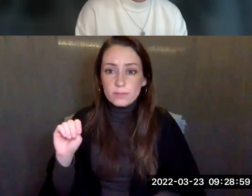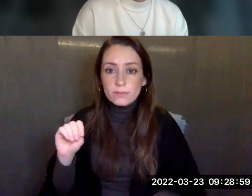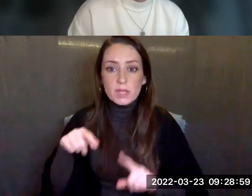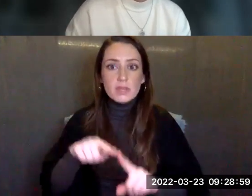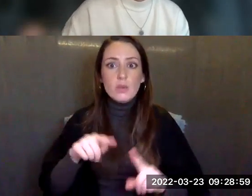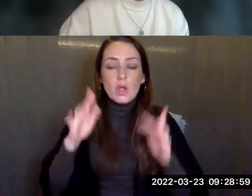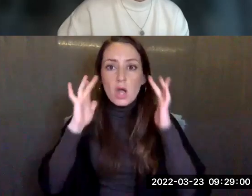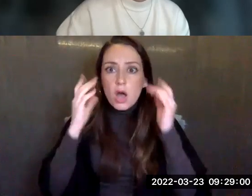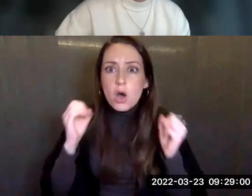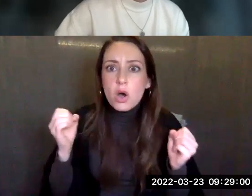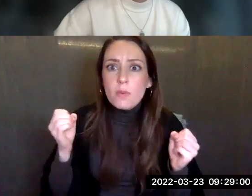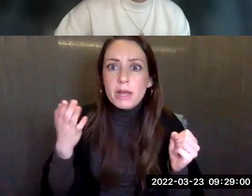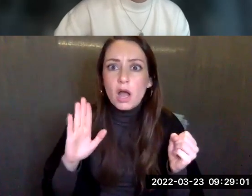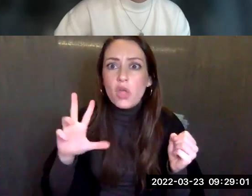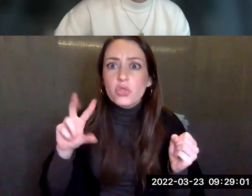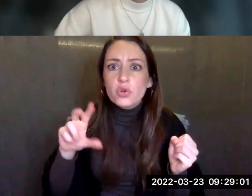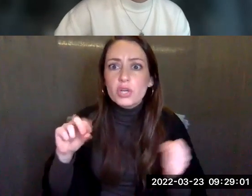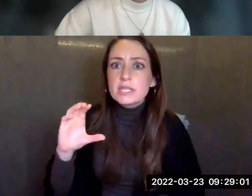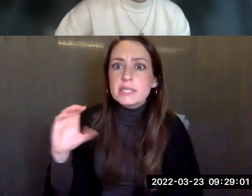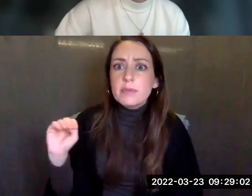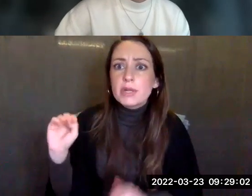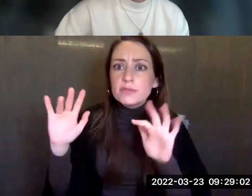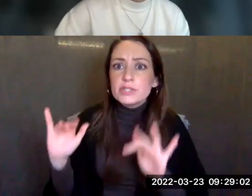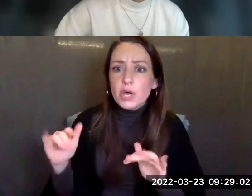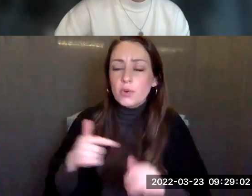30 cm. of snow and i'm just like this is like every day in Ottawa.